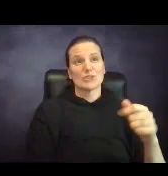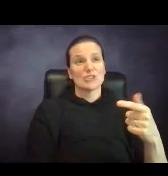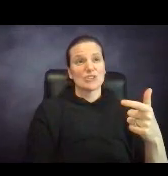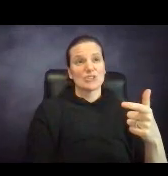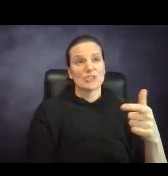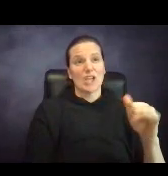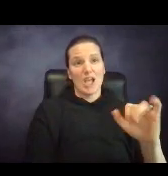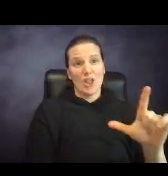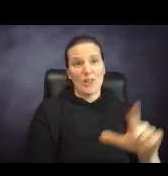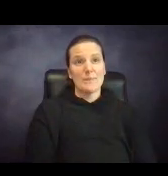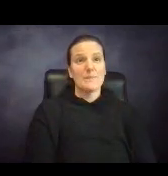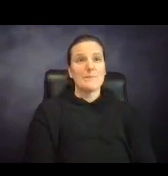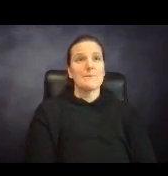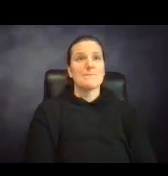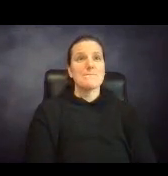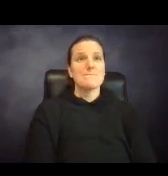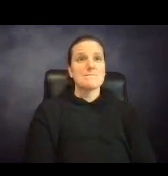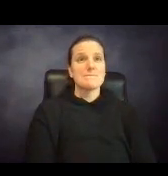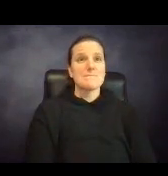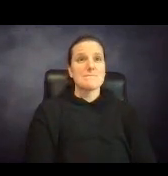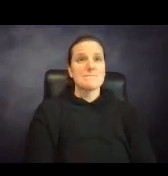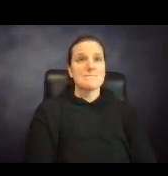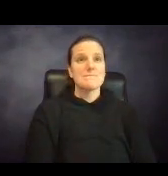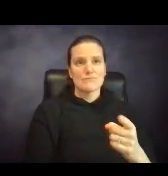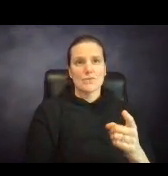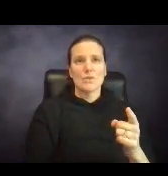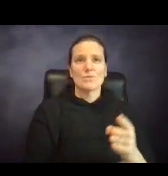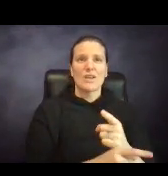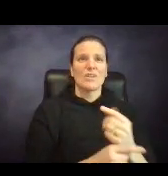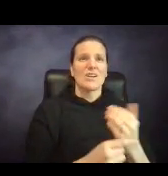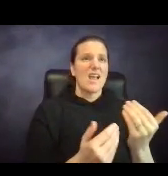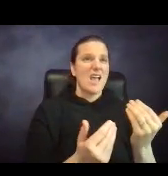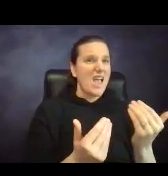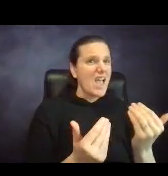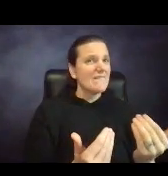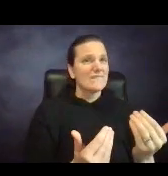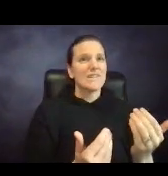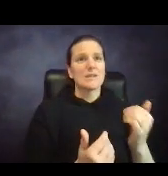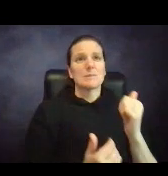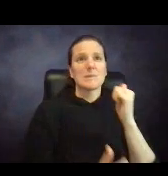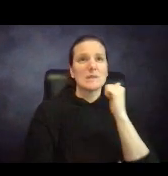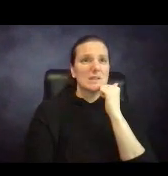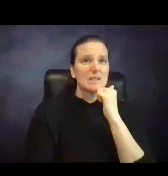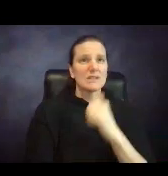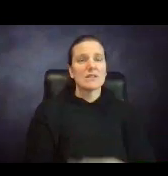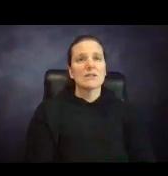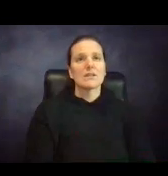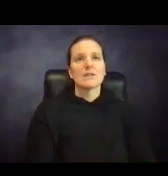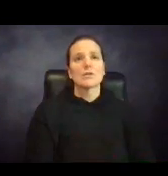Progesterone deficiency can be irregular or heavy periods having really short periods. So if you've had regular 28 day periods your whole life